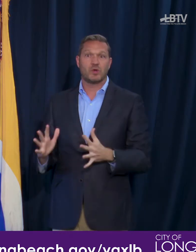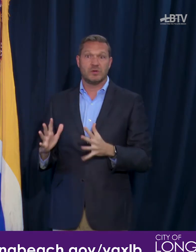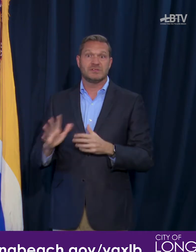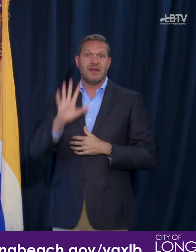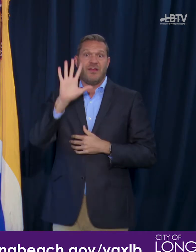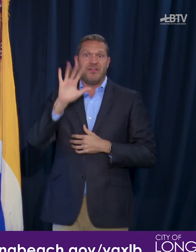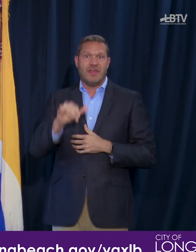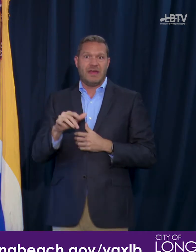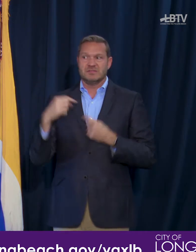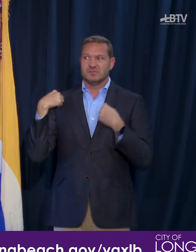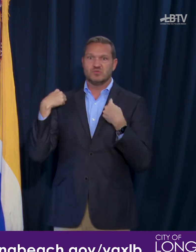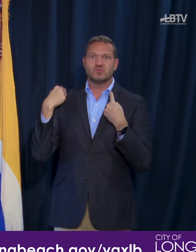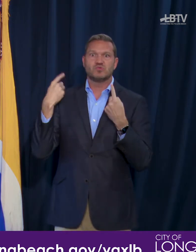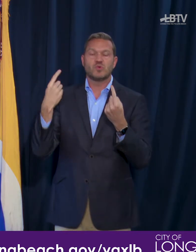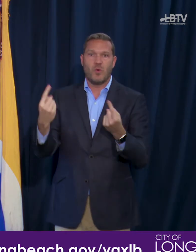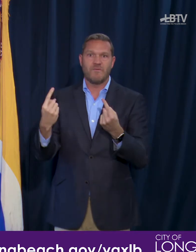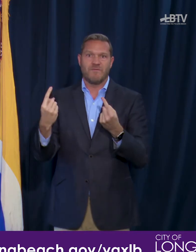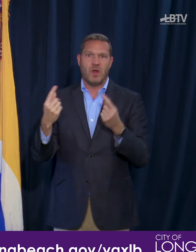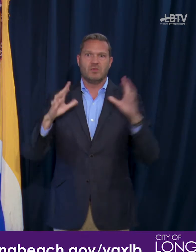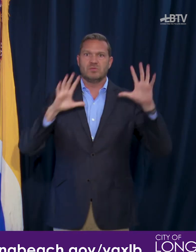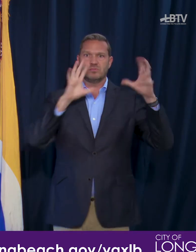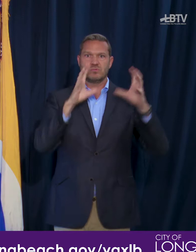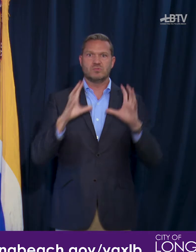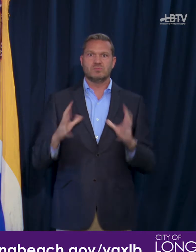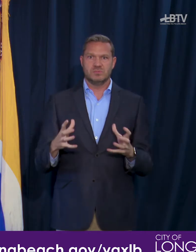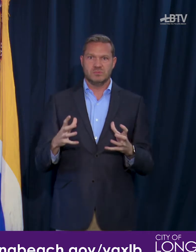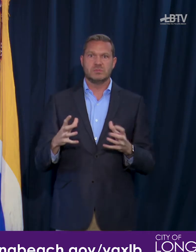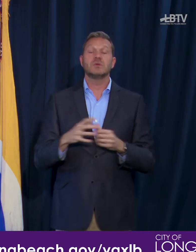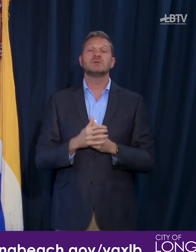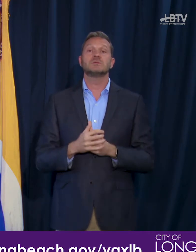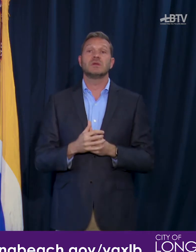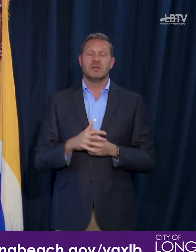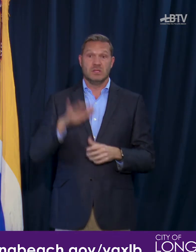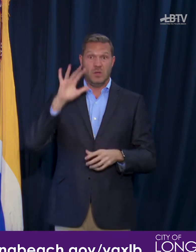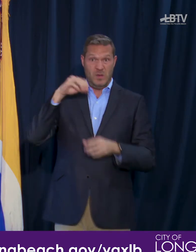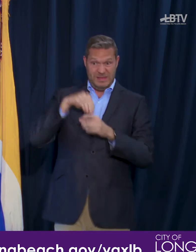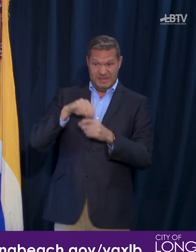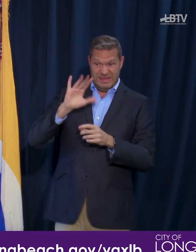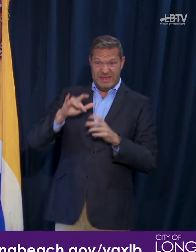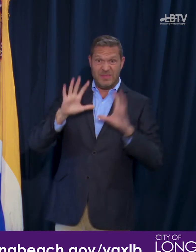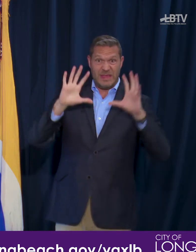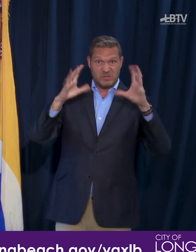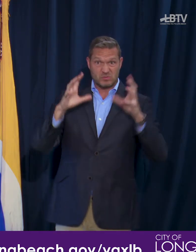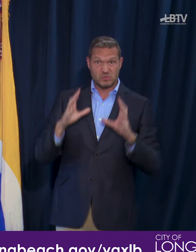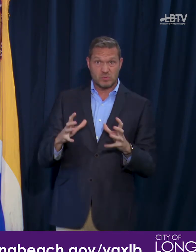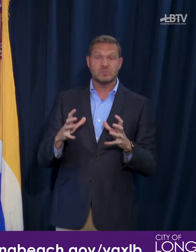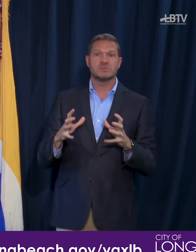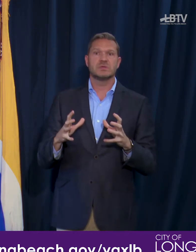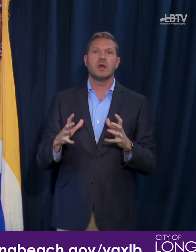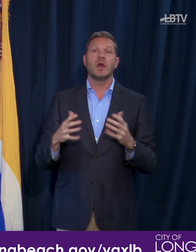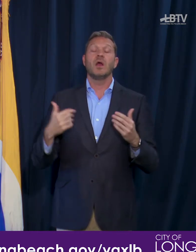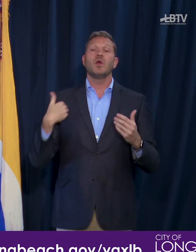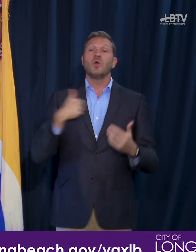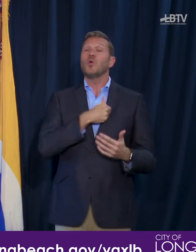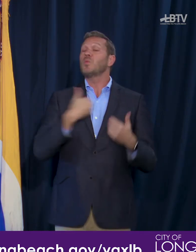We, I've had some questions about within that category is the state prioritized folks within